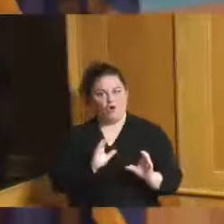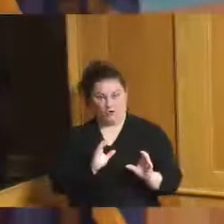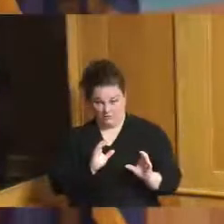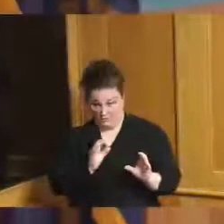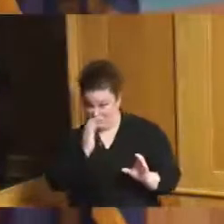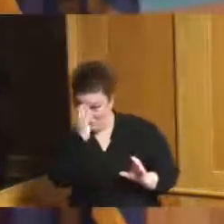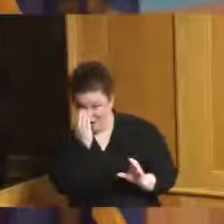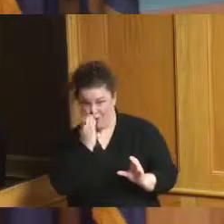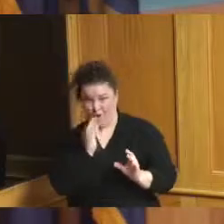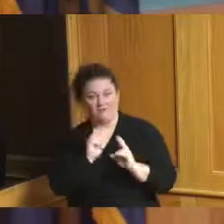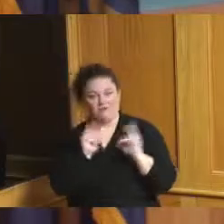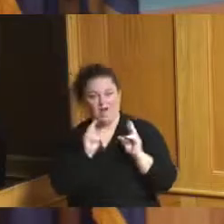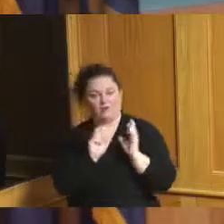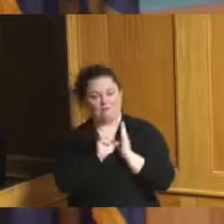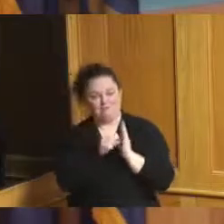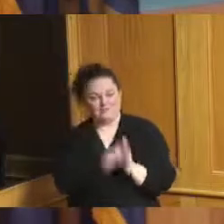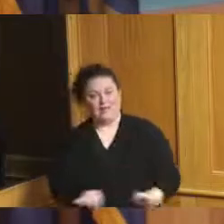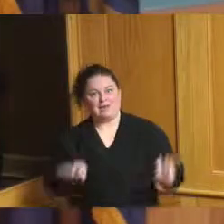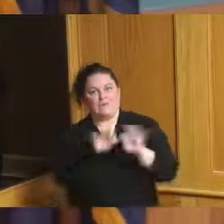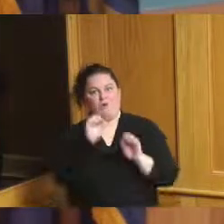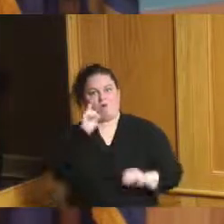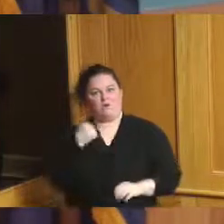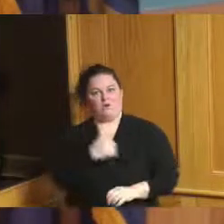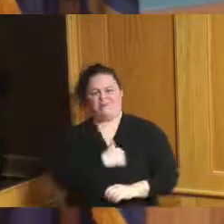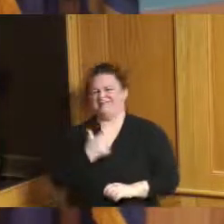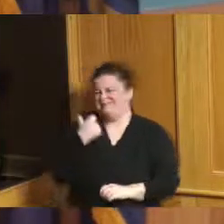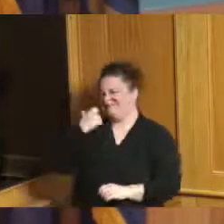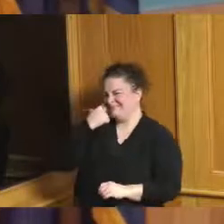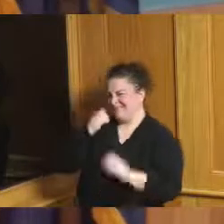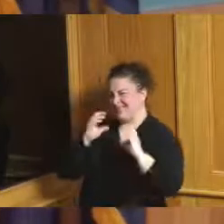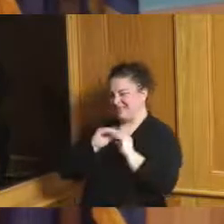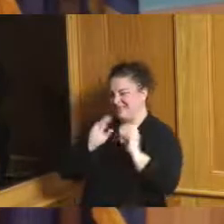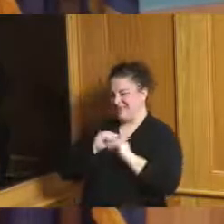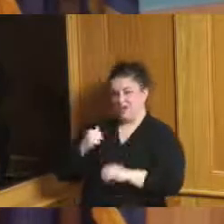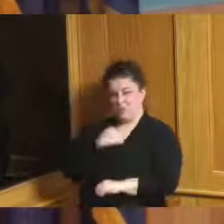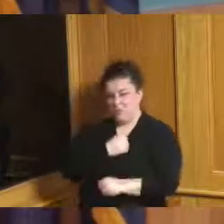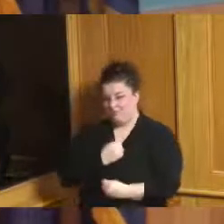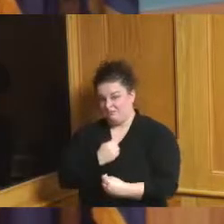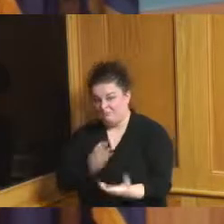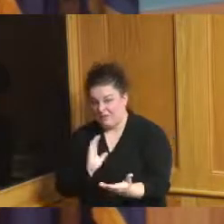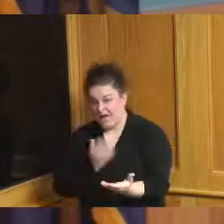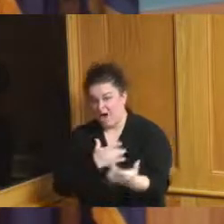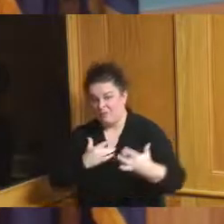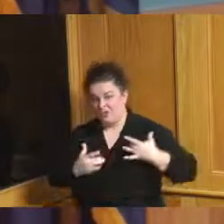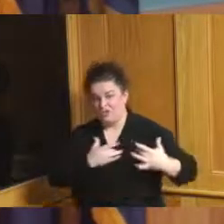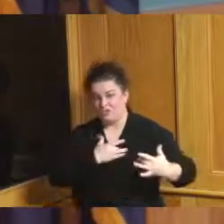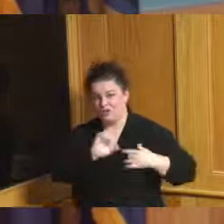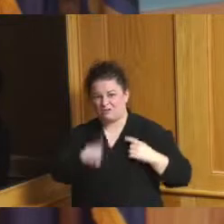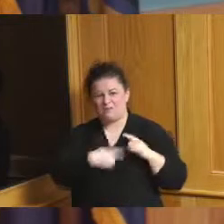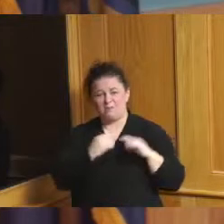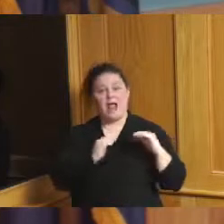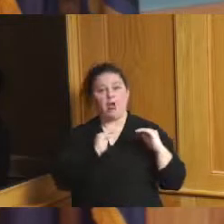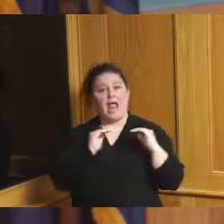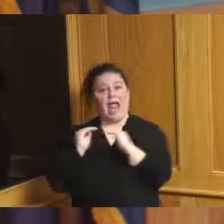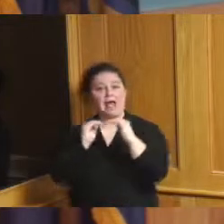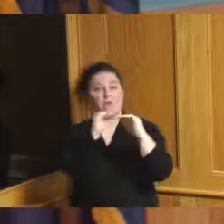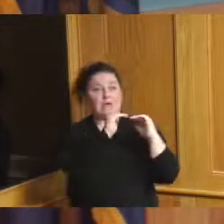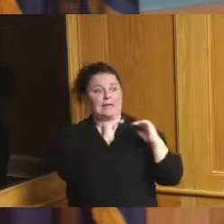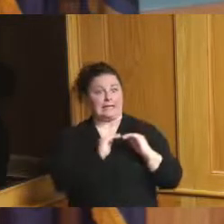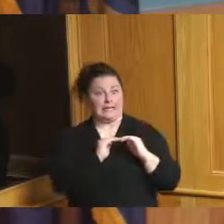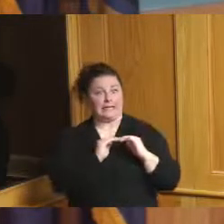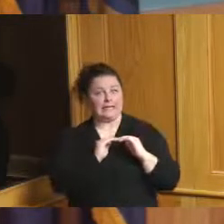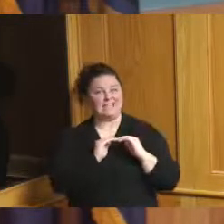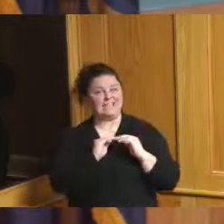i think in our last meeting we expressed our concern in terms of the equity issue of hazard pay